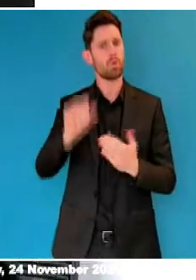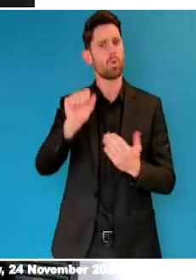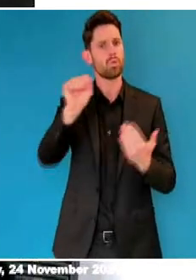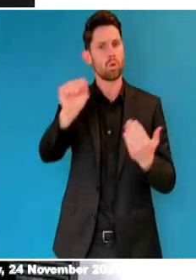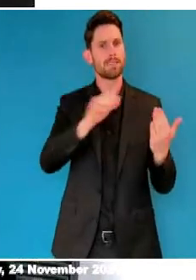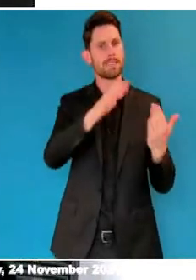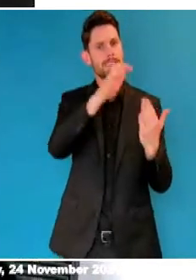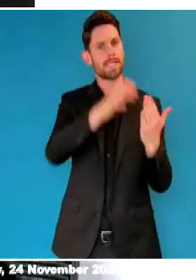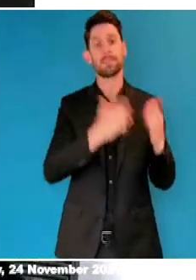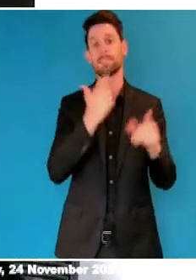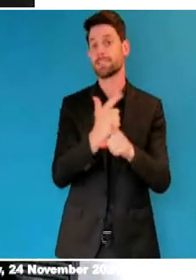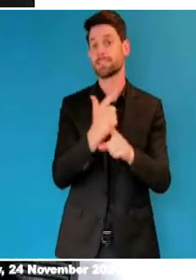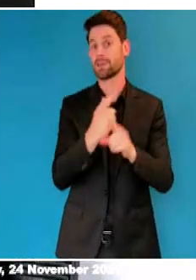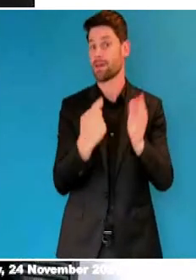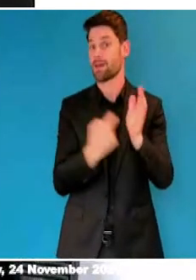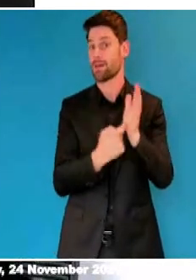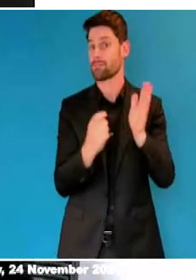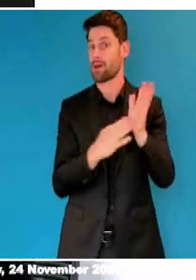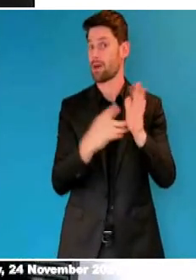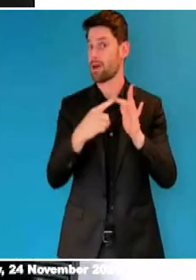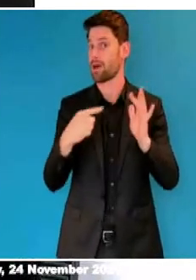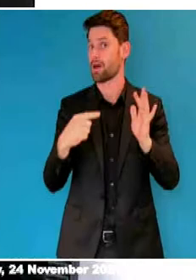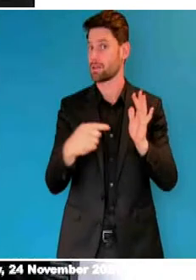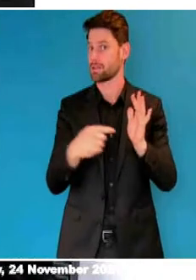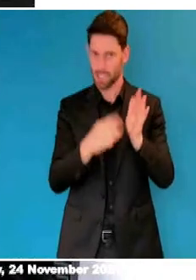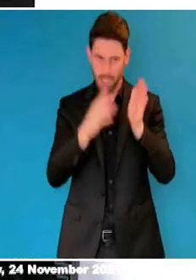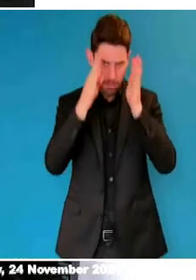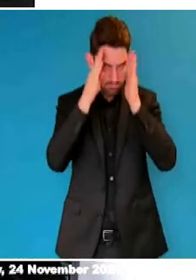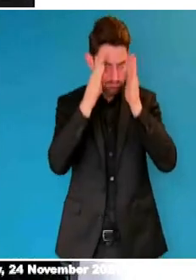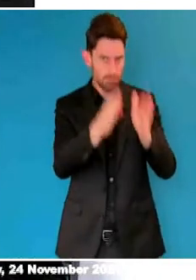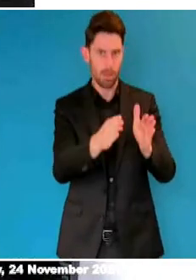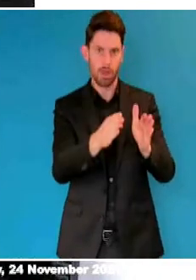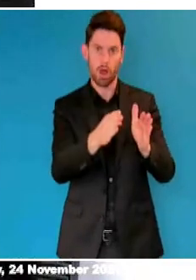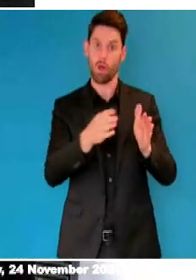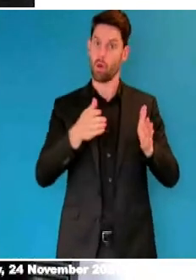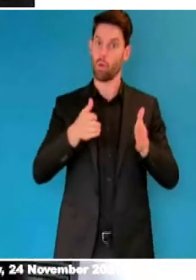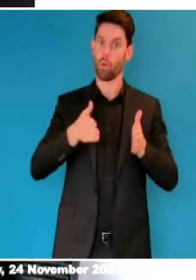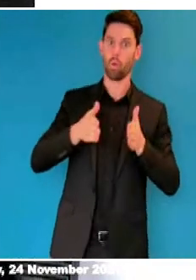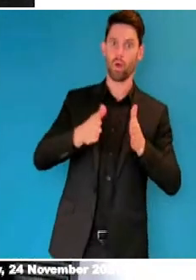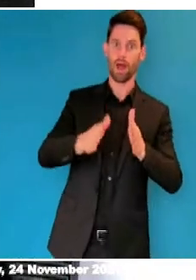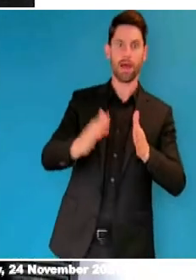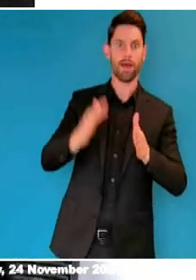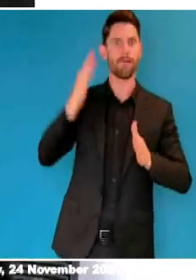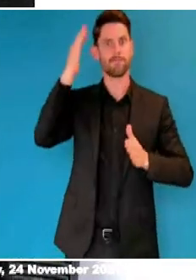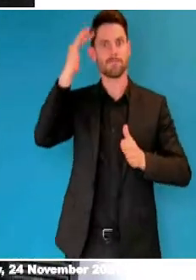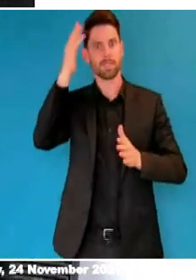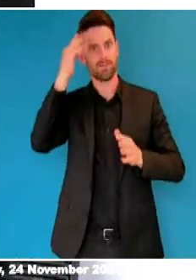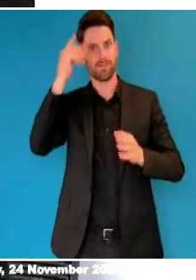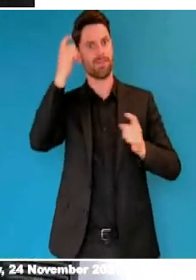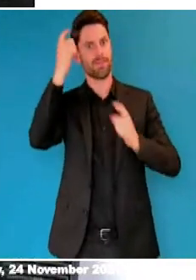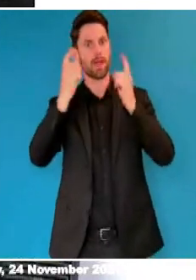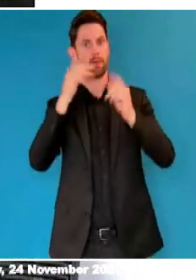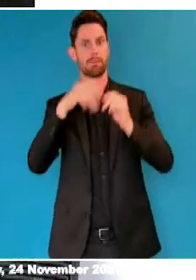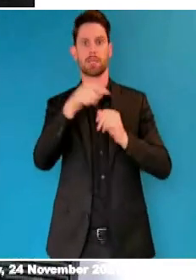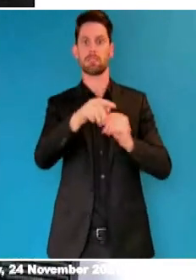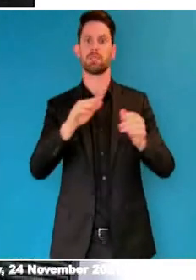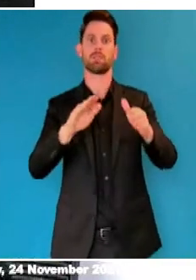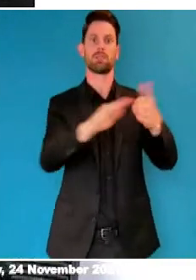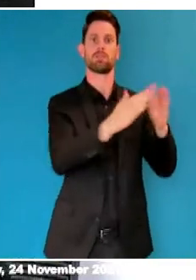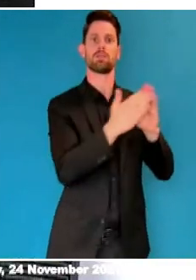RMIT takes a societal approach, and that it is intended to be proactive and